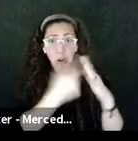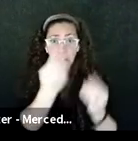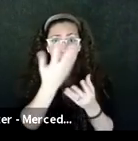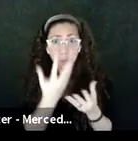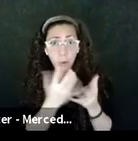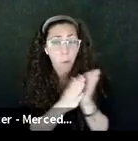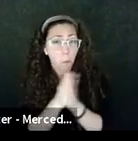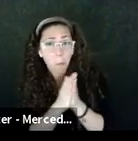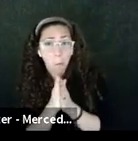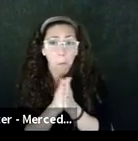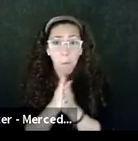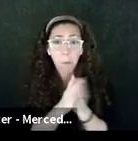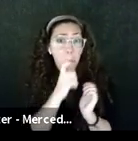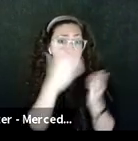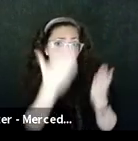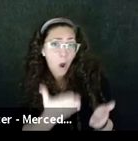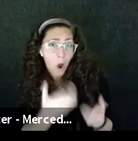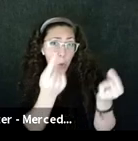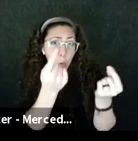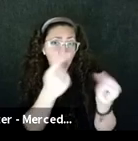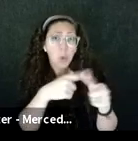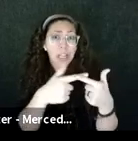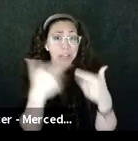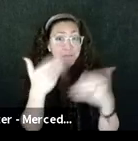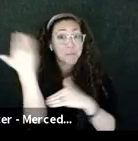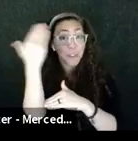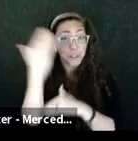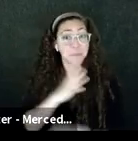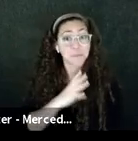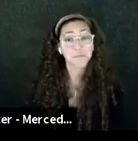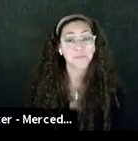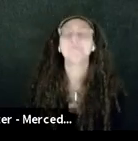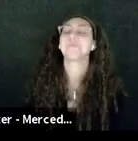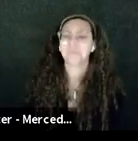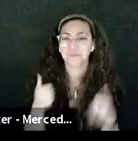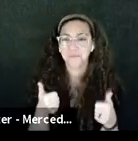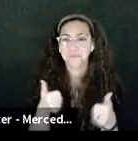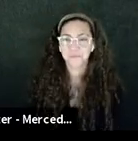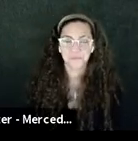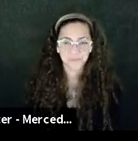Jennifer Franklin: Who you are and what you do and then give your Jason Williams: Presentation. Yeah. Jason Williams: Okay. Jennifer Franklin: Take it away.